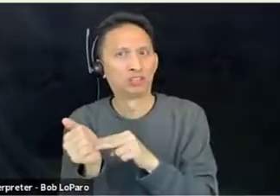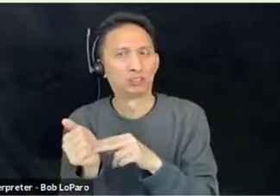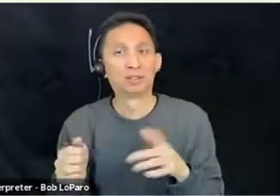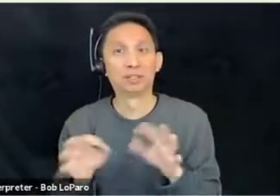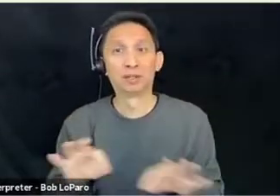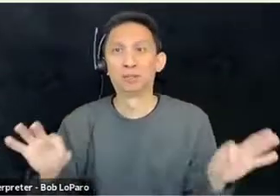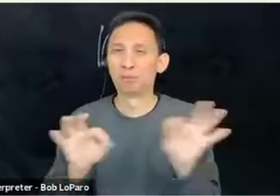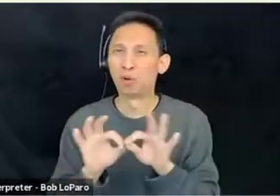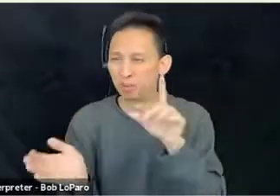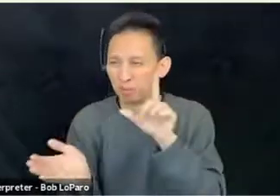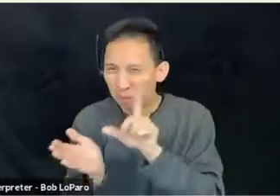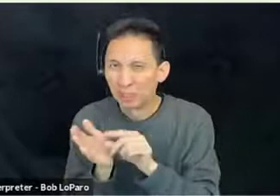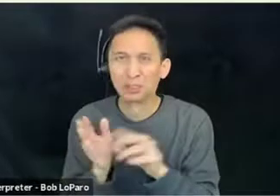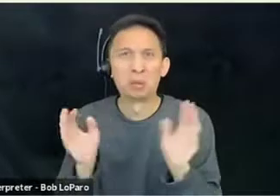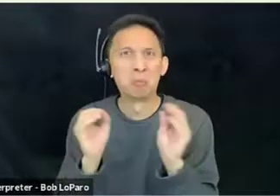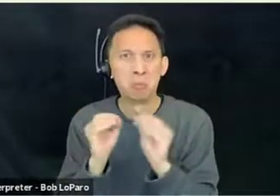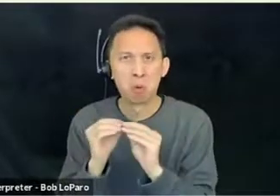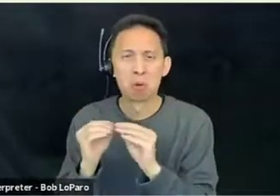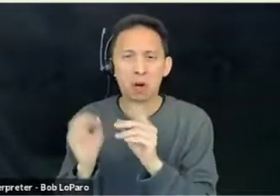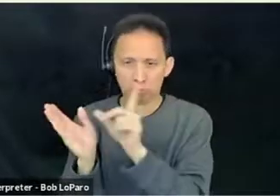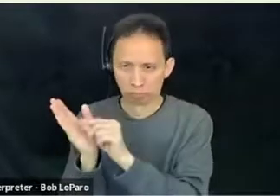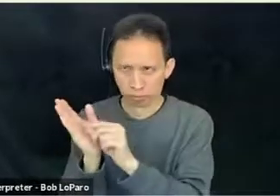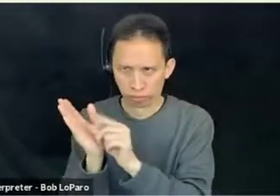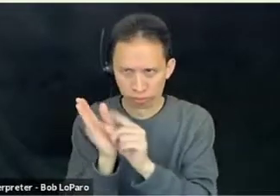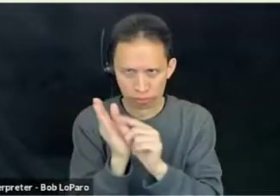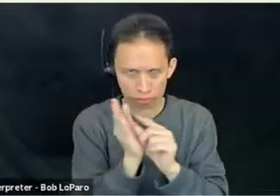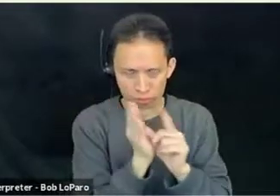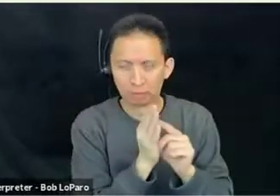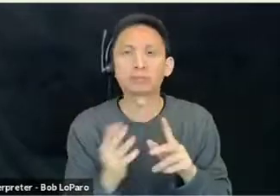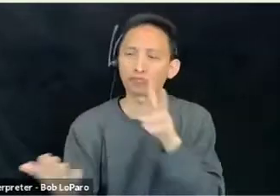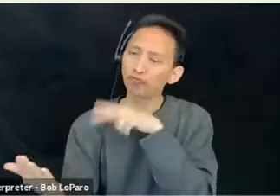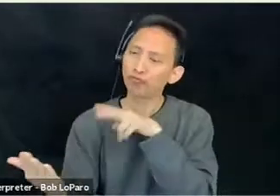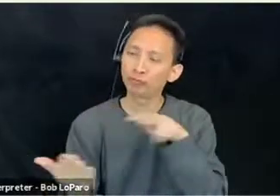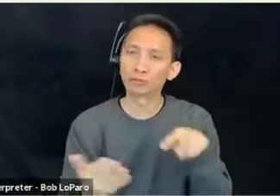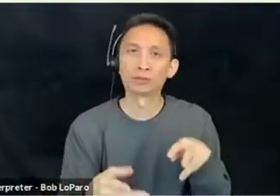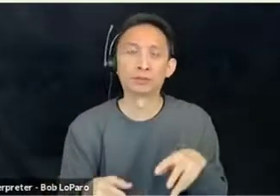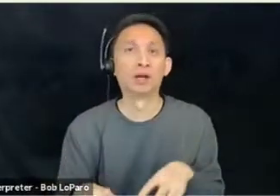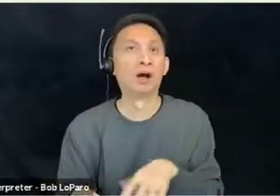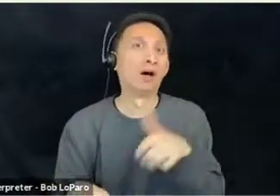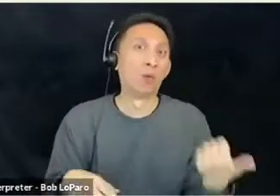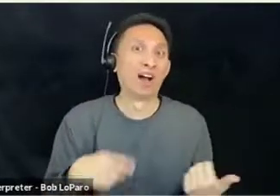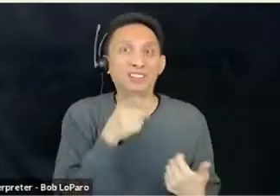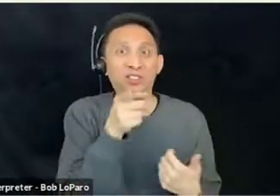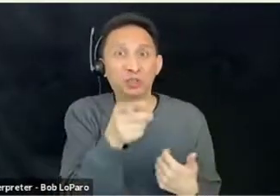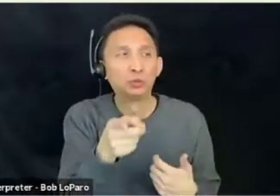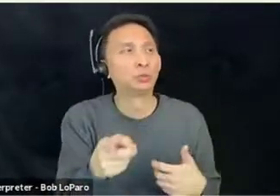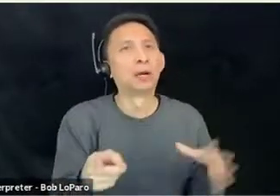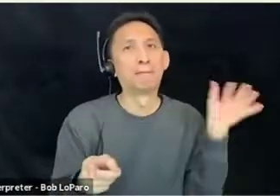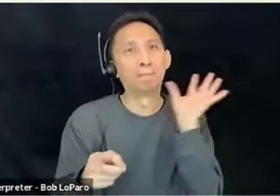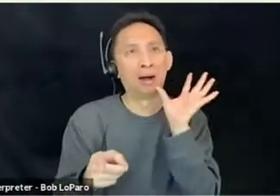you're just a mom that found another mom on the internet, and but you will know more.